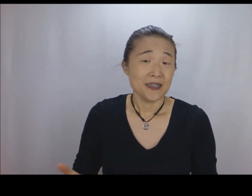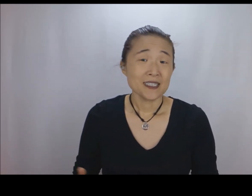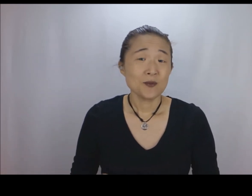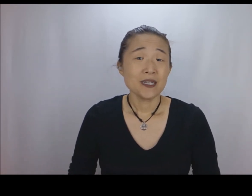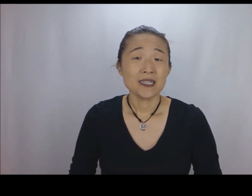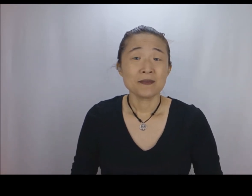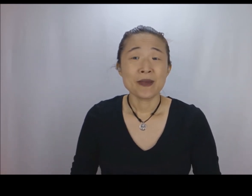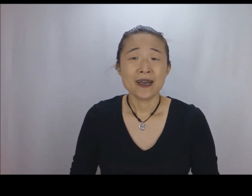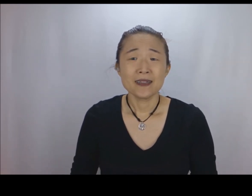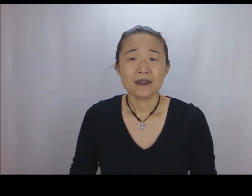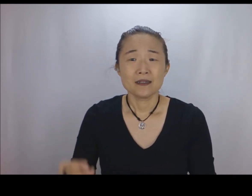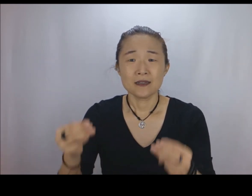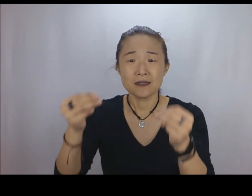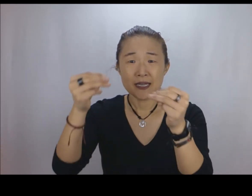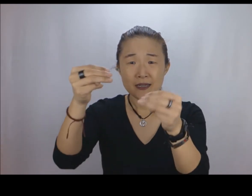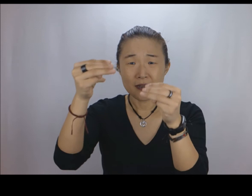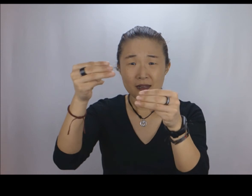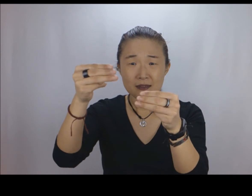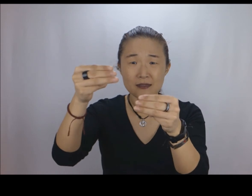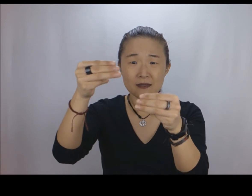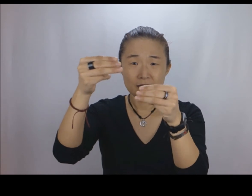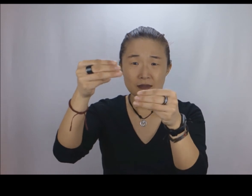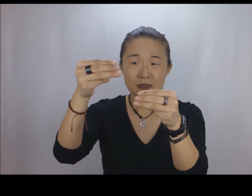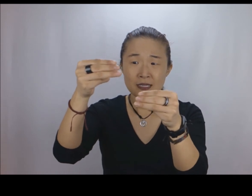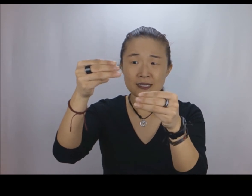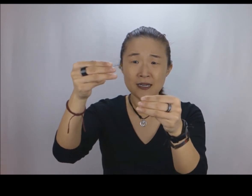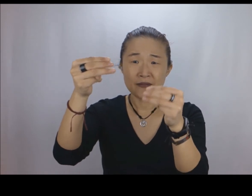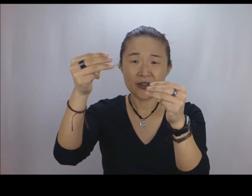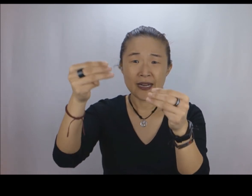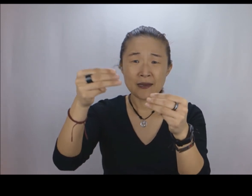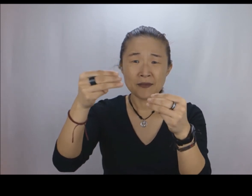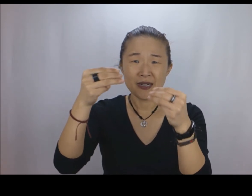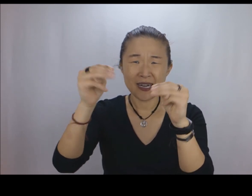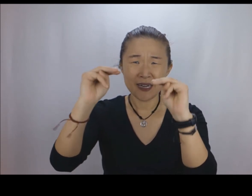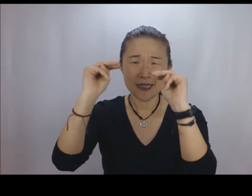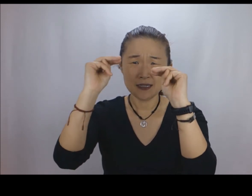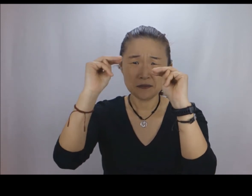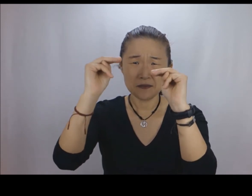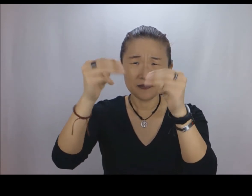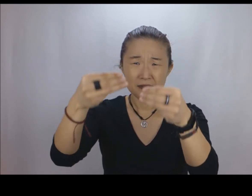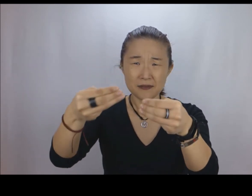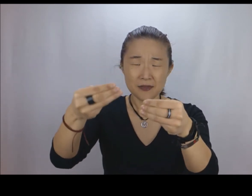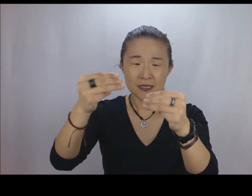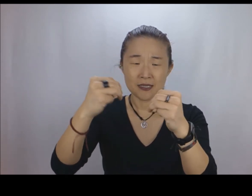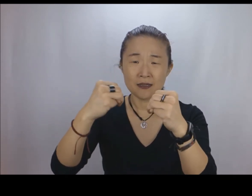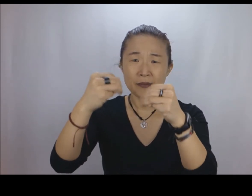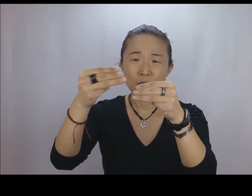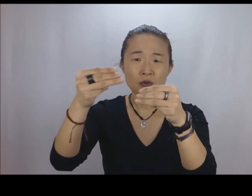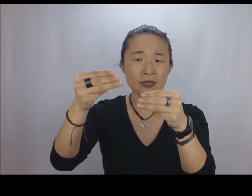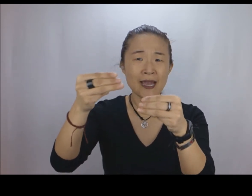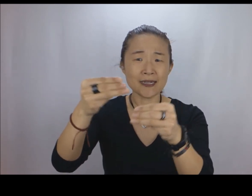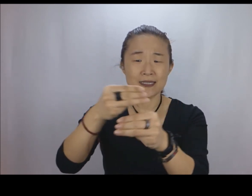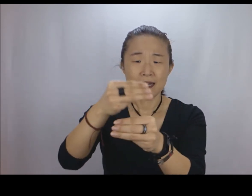Next one is math. So you take the sign for "M," kind of, it's a little bit more relaxed .